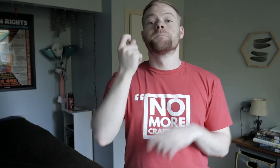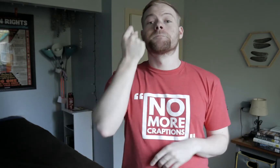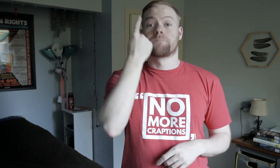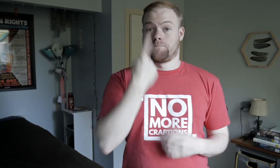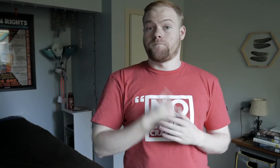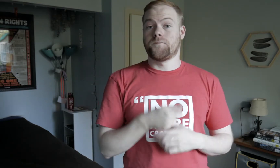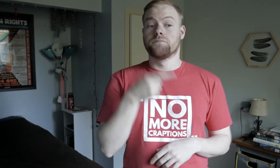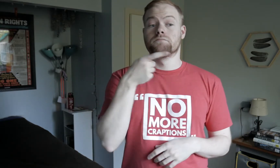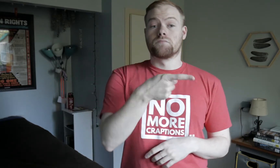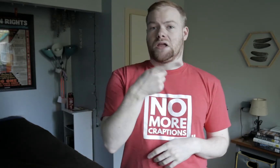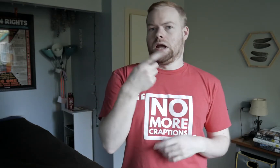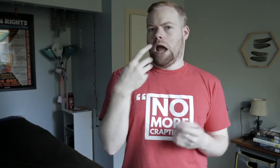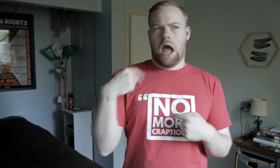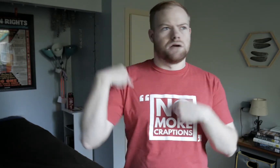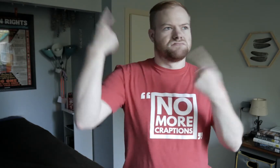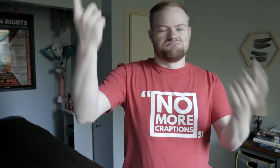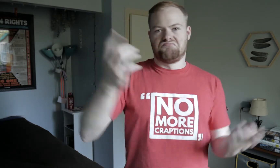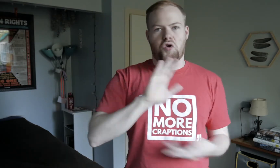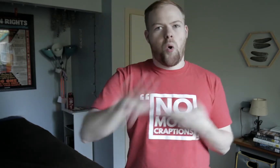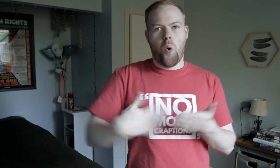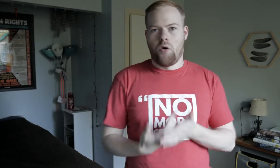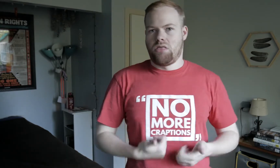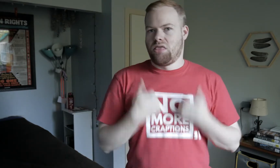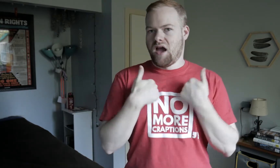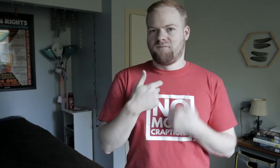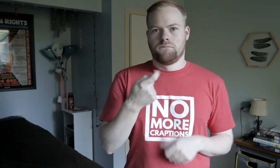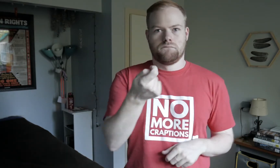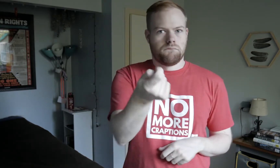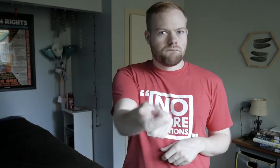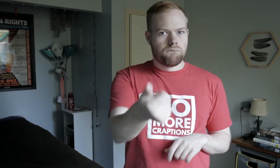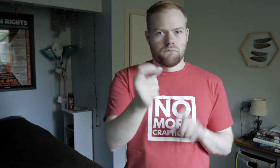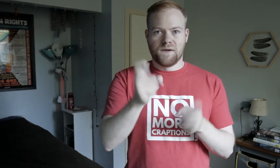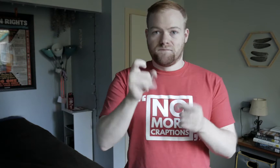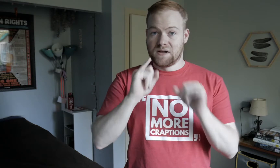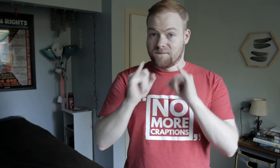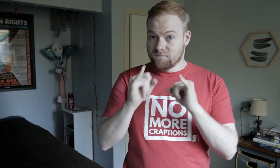Now, she has, for her whole life, rarely given interviews.